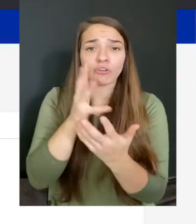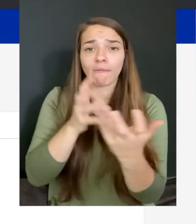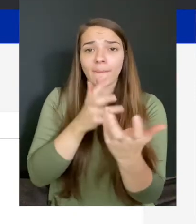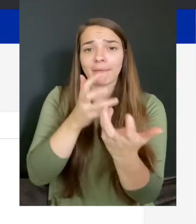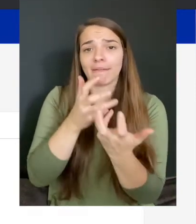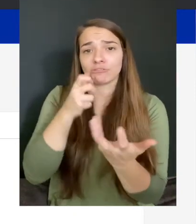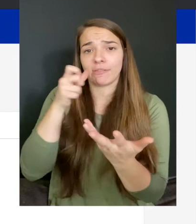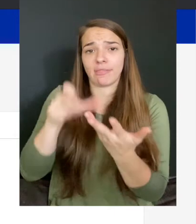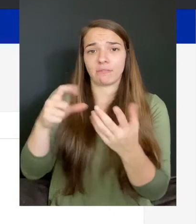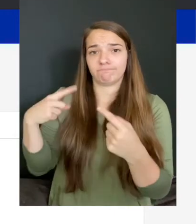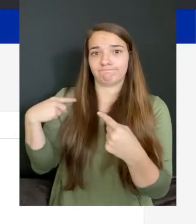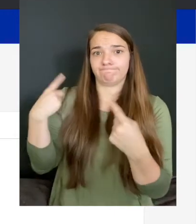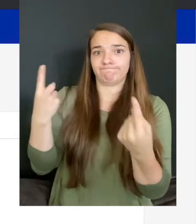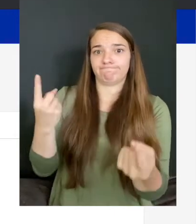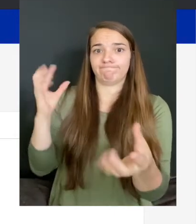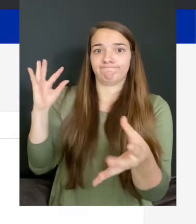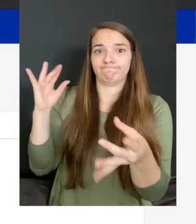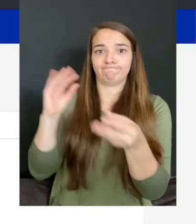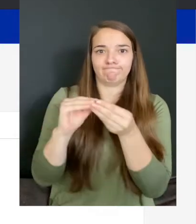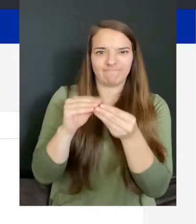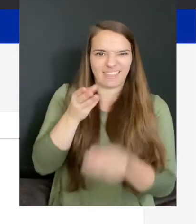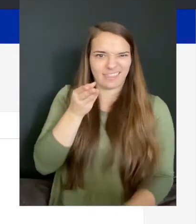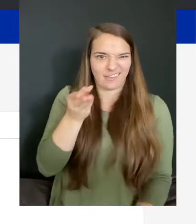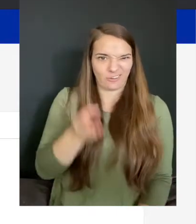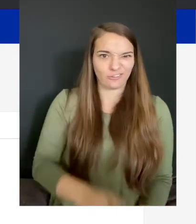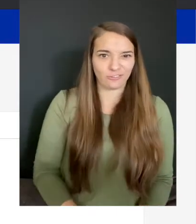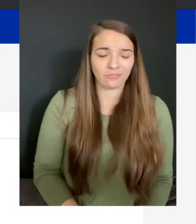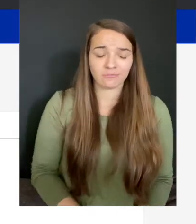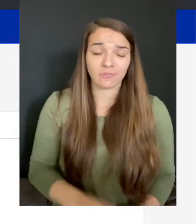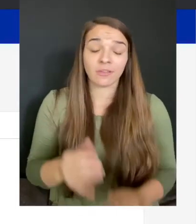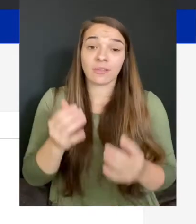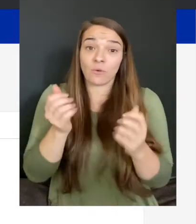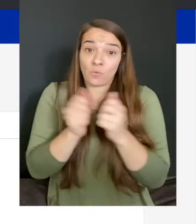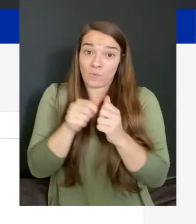we sent you, so with Accommodate will be able to email all of your accommodation letters